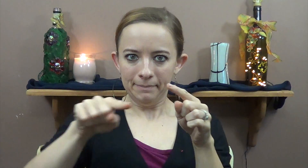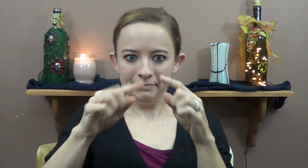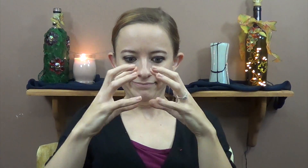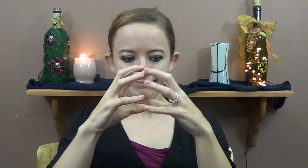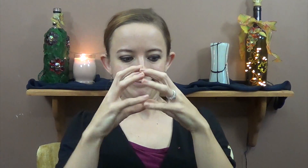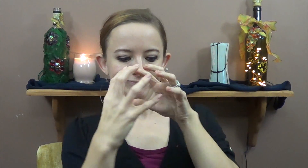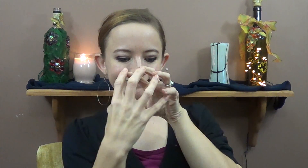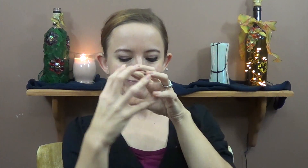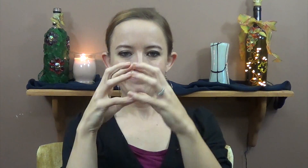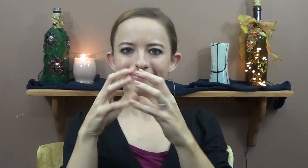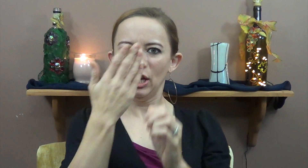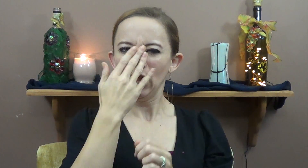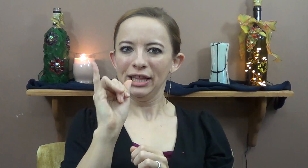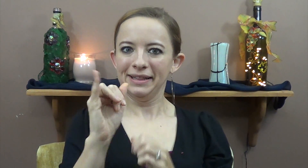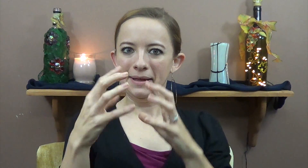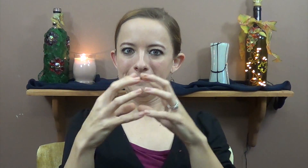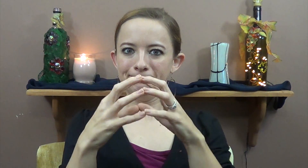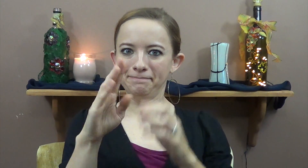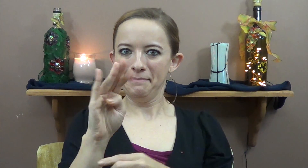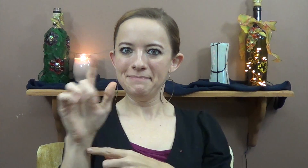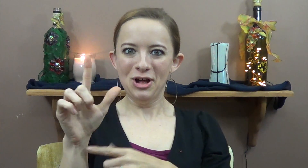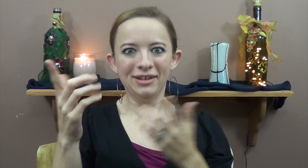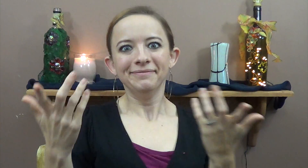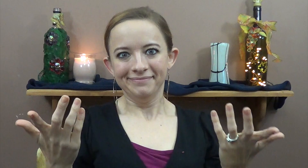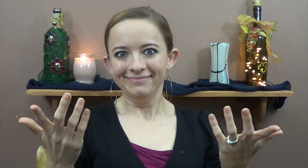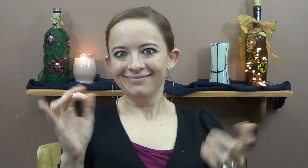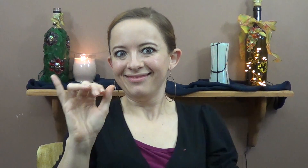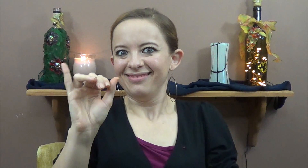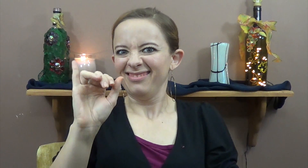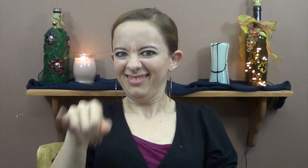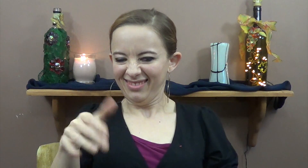it's in the shape of a ball. It looks like a ball!